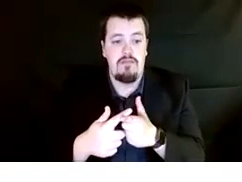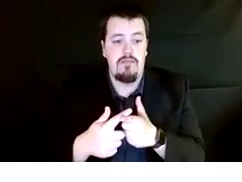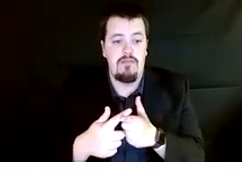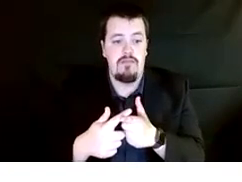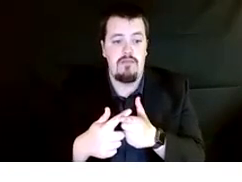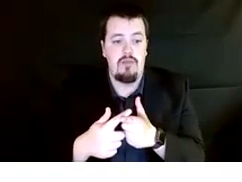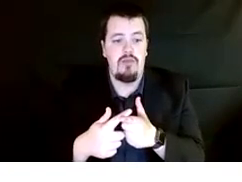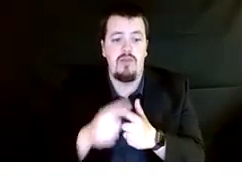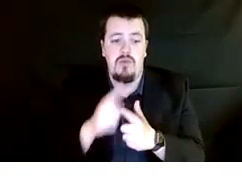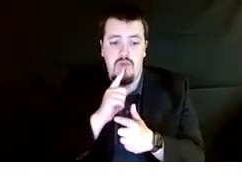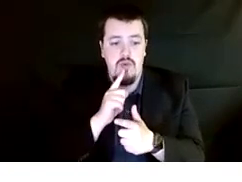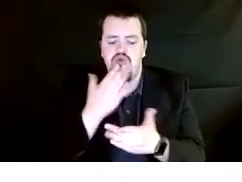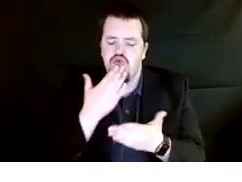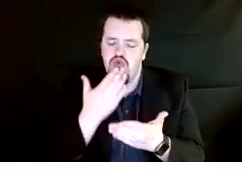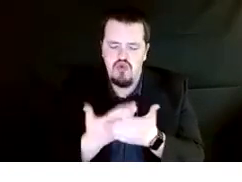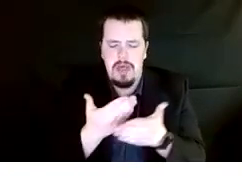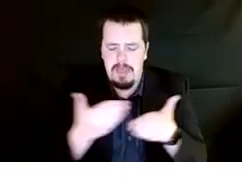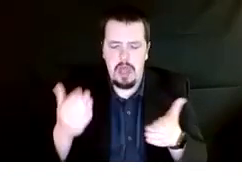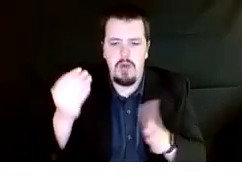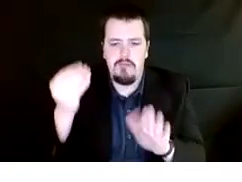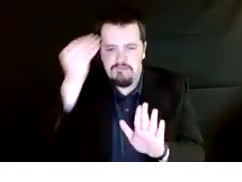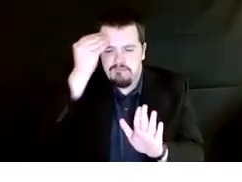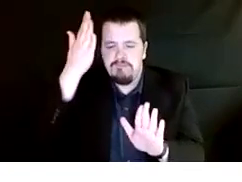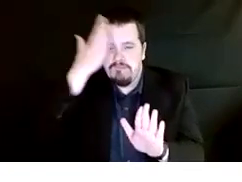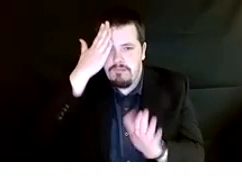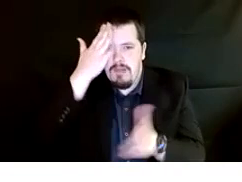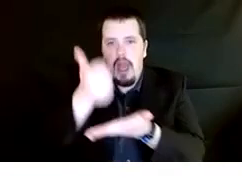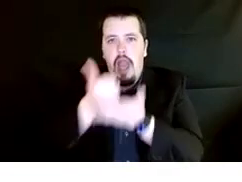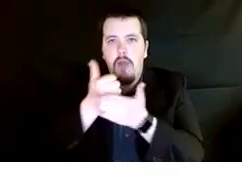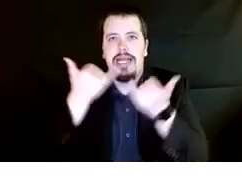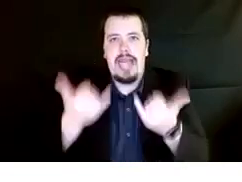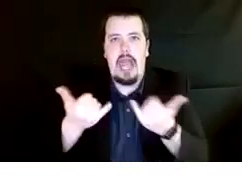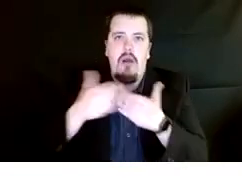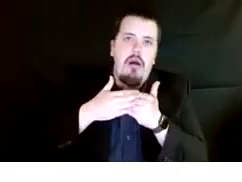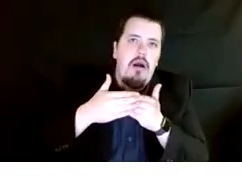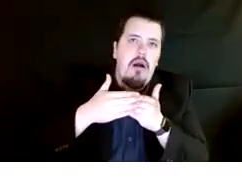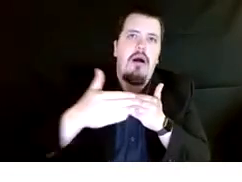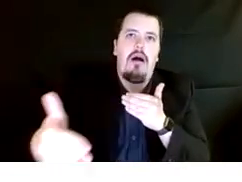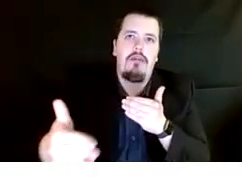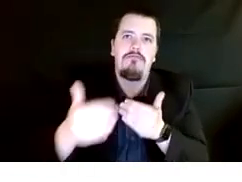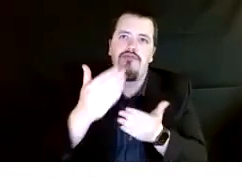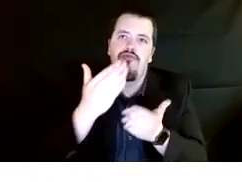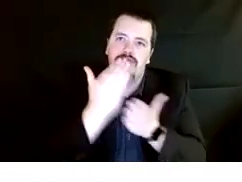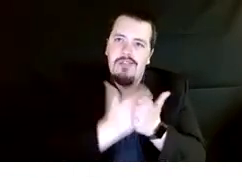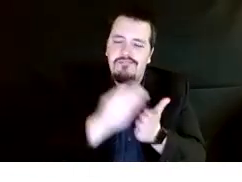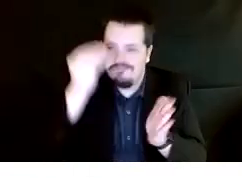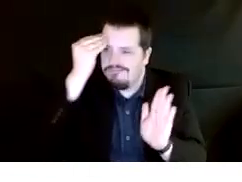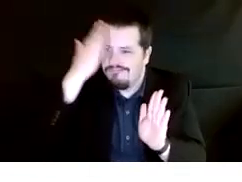really good things that we learned that will help us moving forward in the future for preparedness